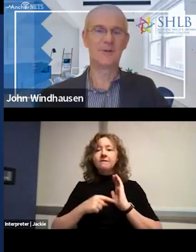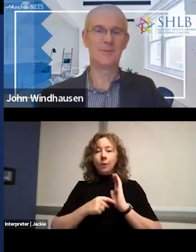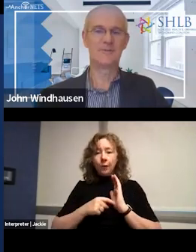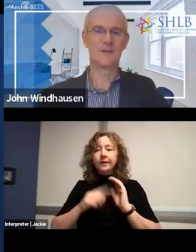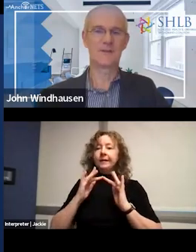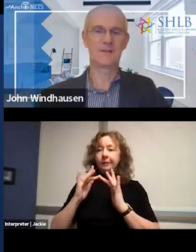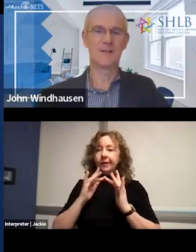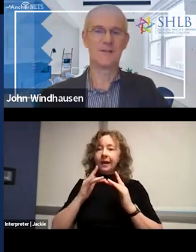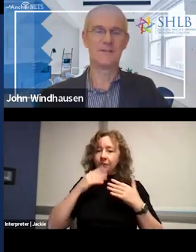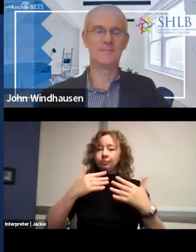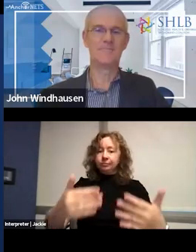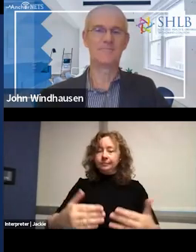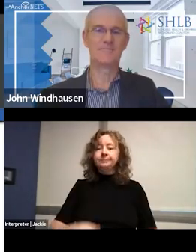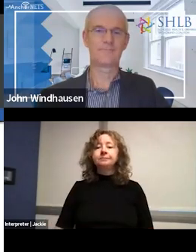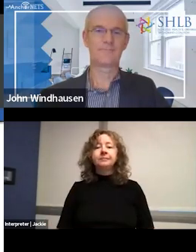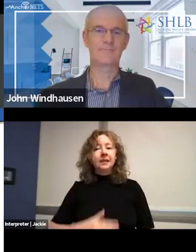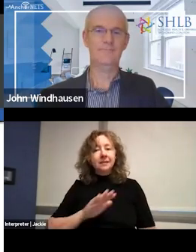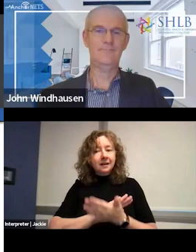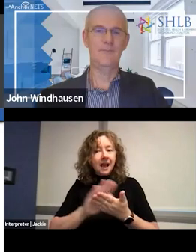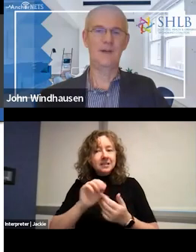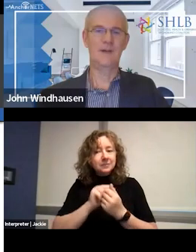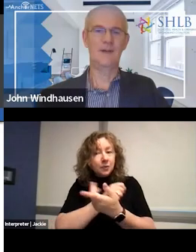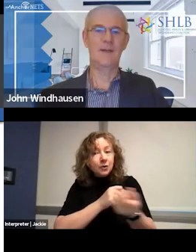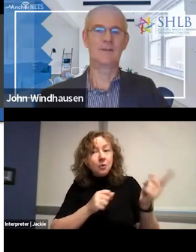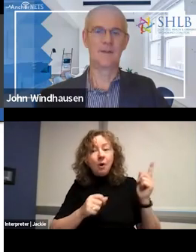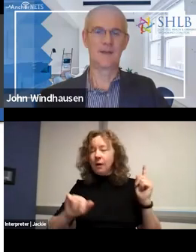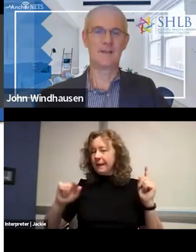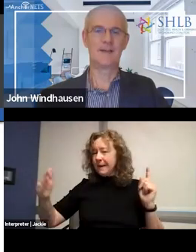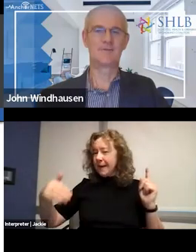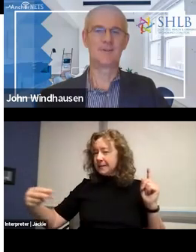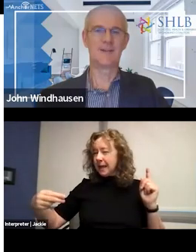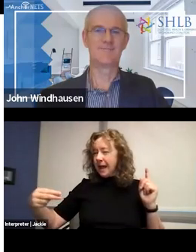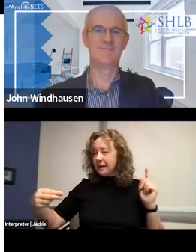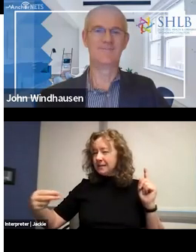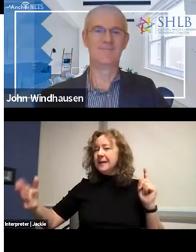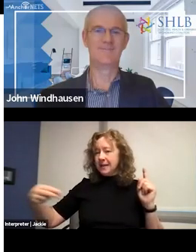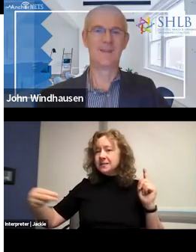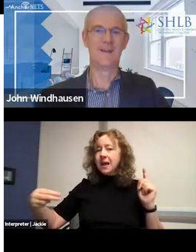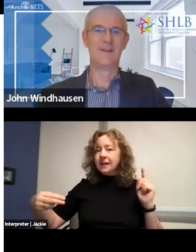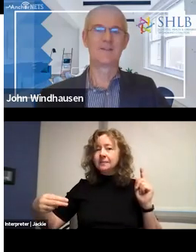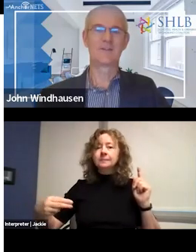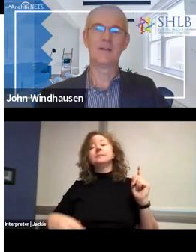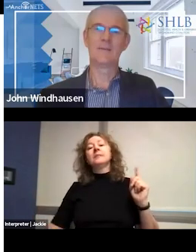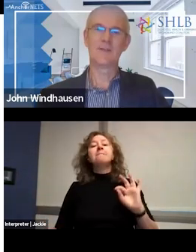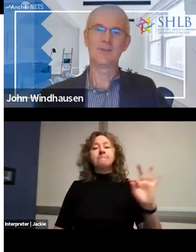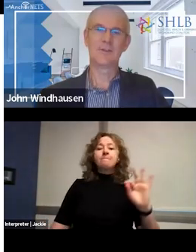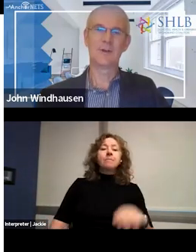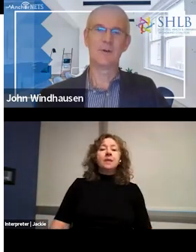John Windhausen: So it's a pleasure to be here with you. If we could move to the next slide John Windhausen: and to the next slide after that.